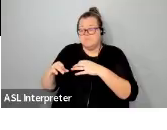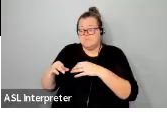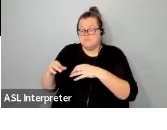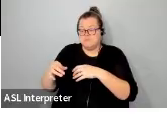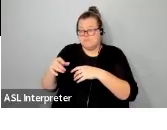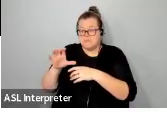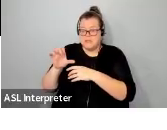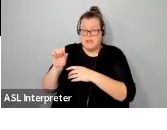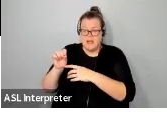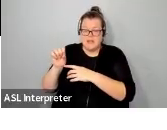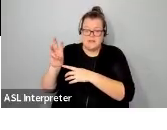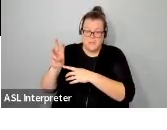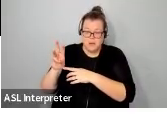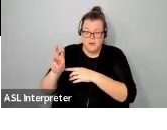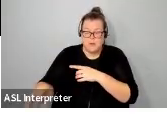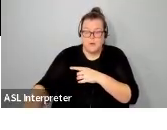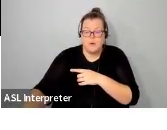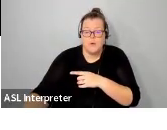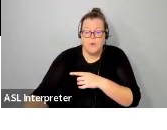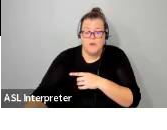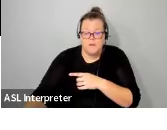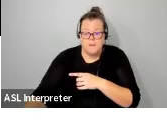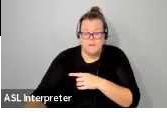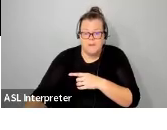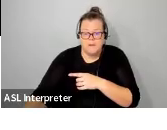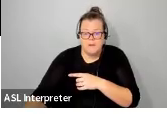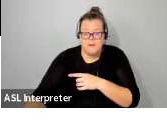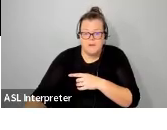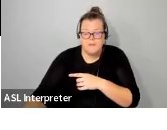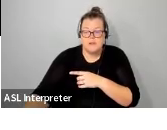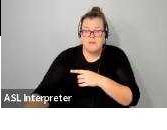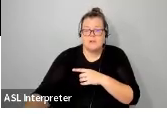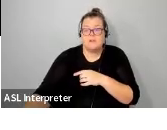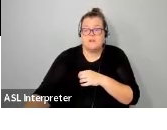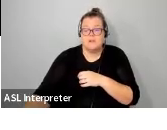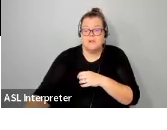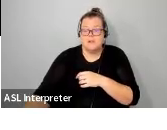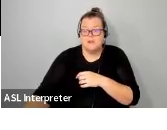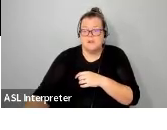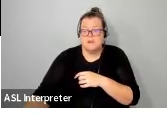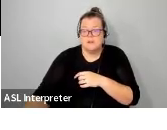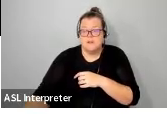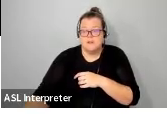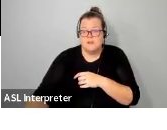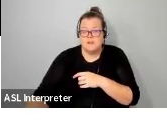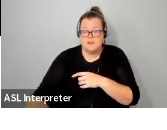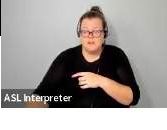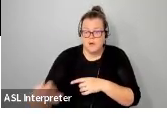on the IDD waiver and the wait list. And so that was definitely the initial kind of rationale there.